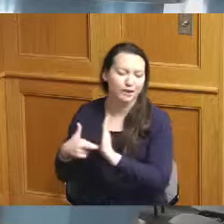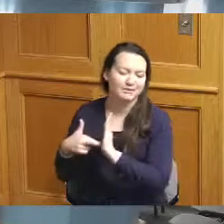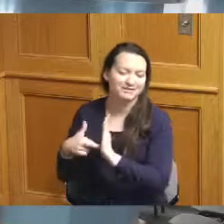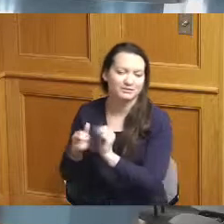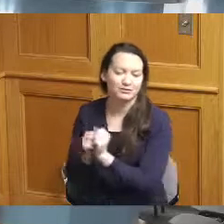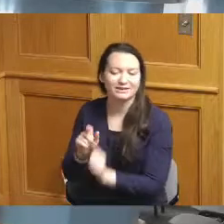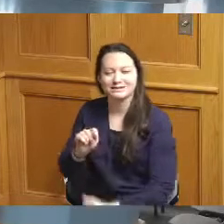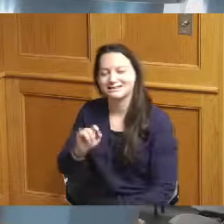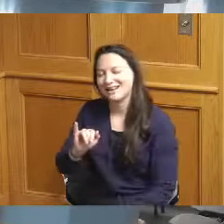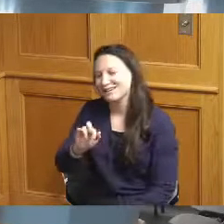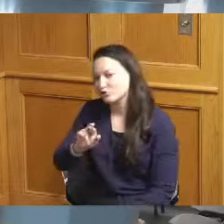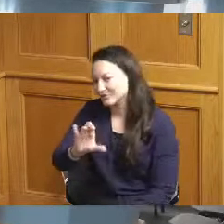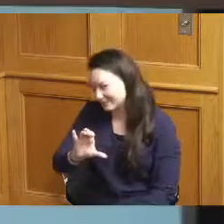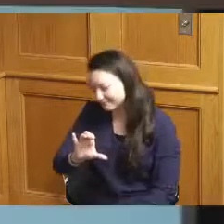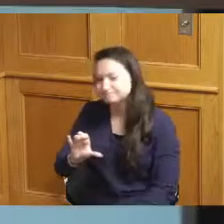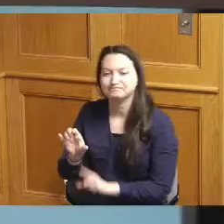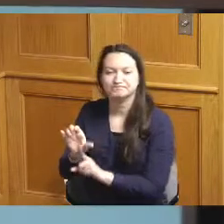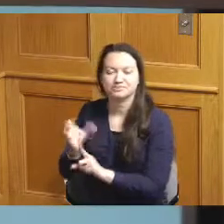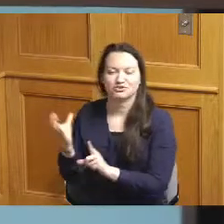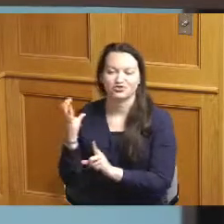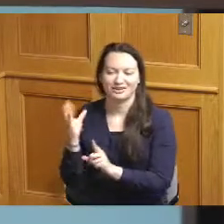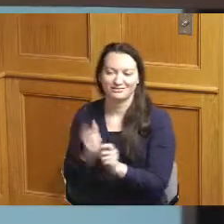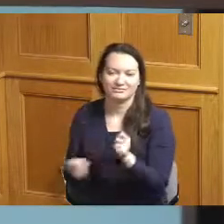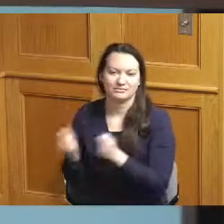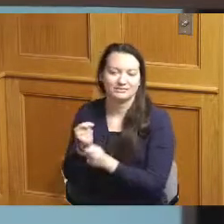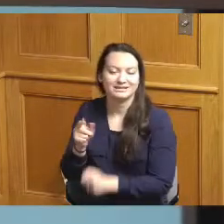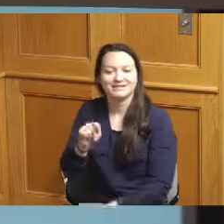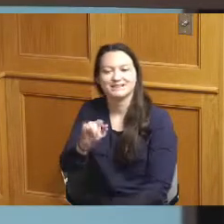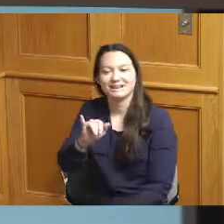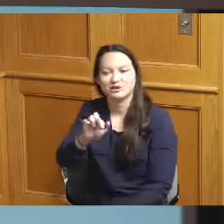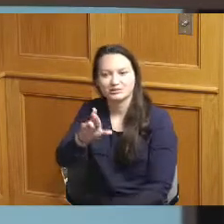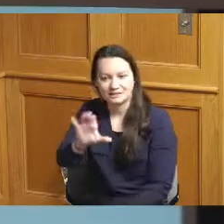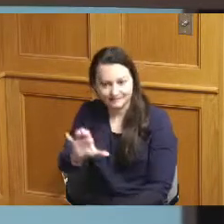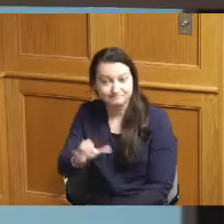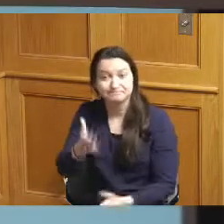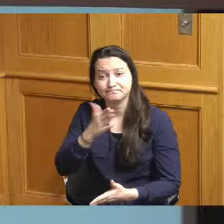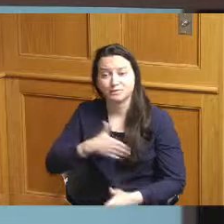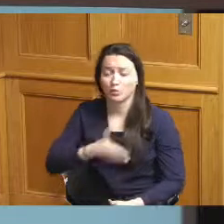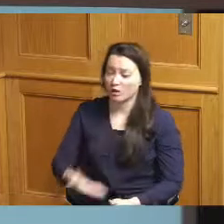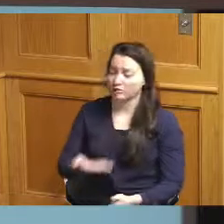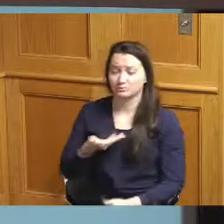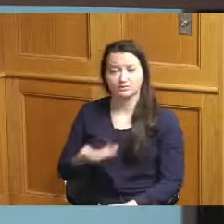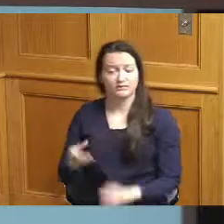the TIRC and he is the chair of the TRC so we welcome him to have if he has any comments so